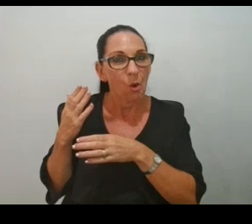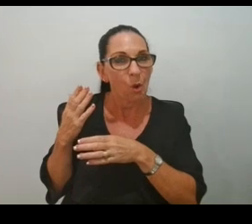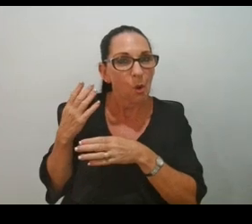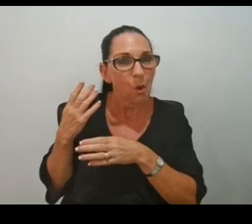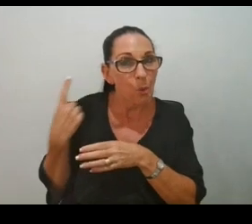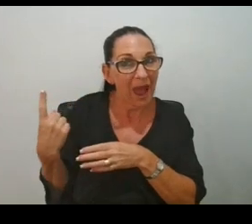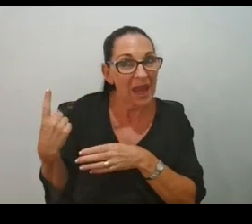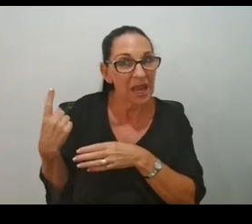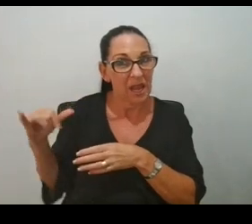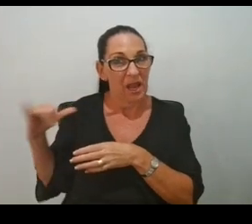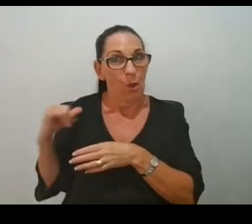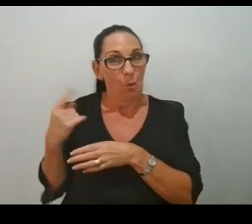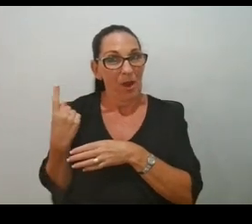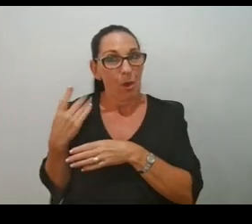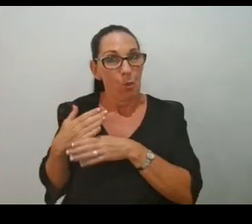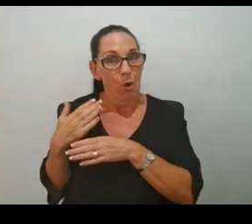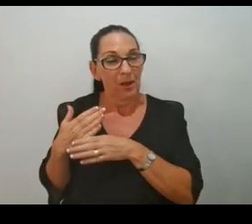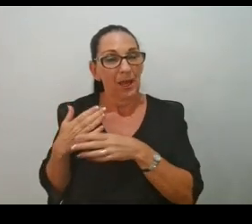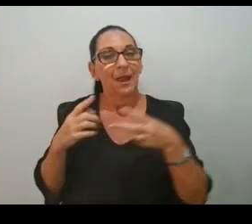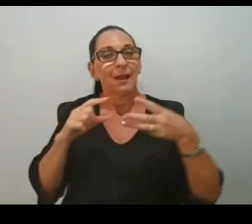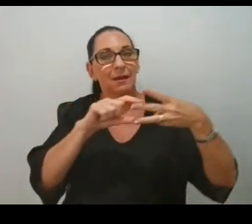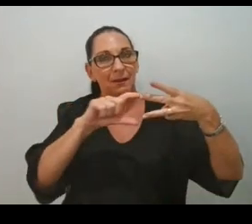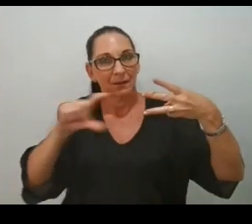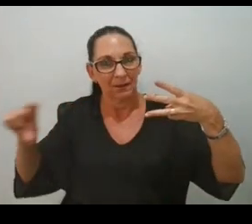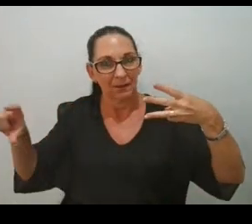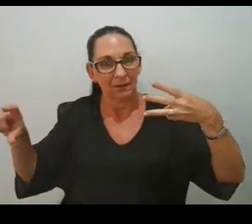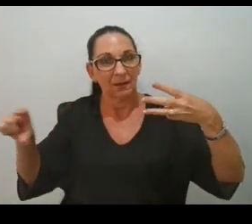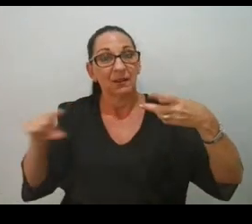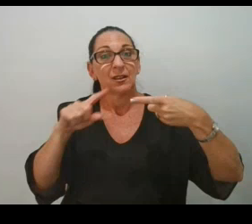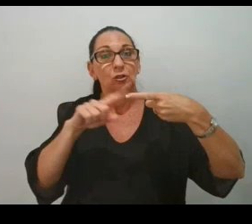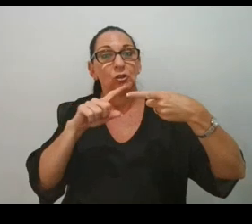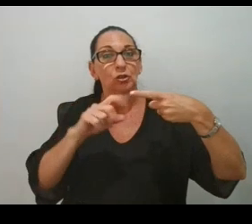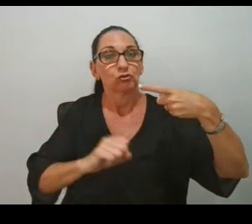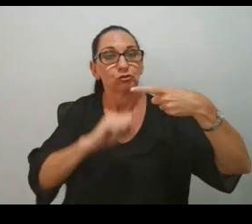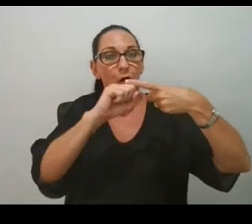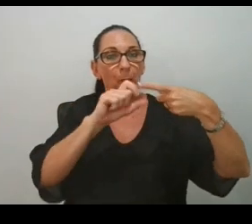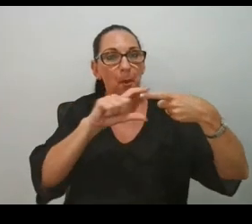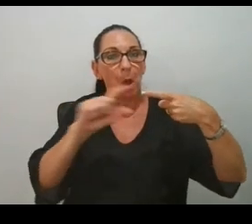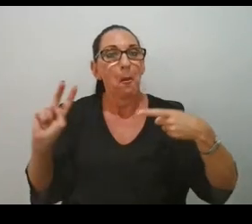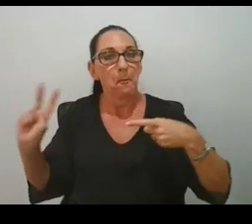to to that category of clients um and then you'll see you have number of children so as I explained